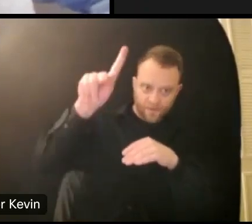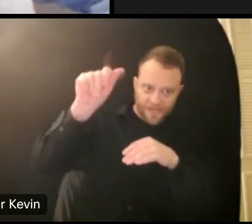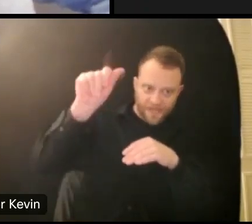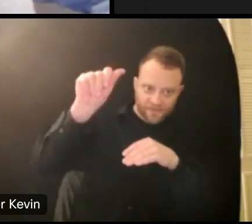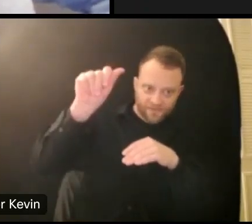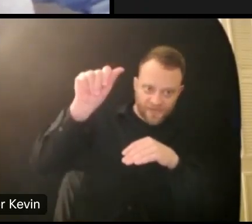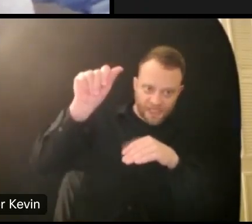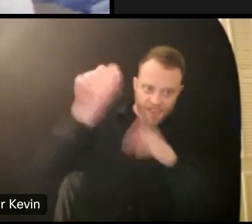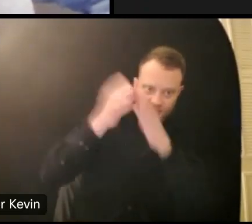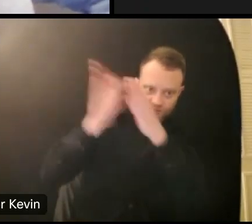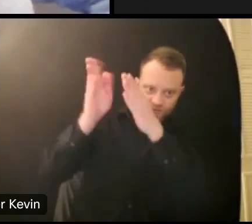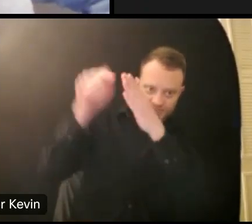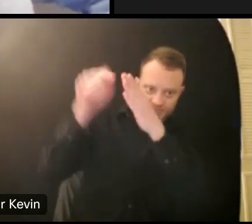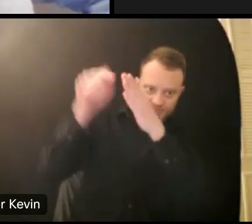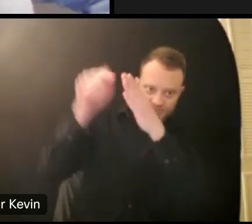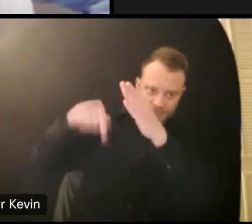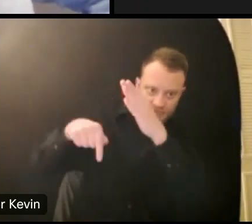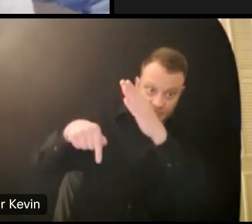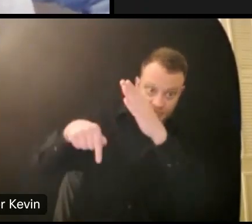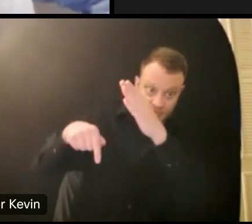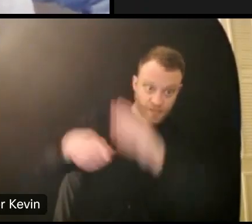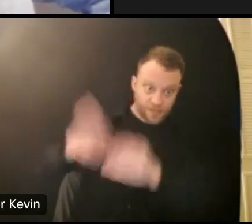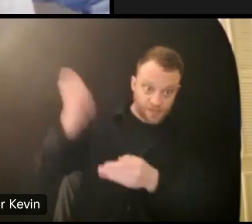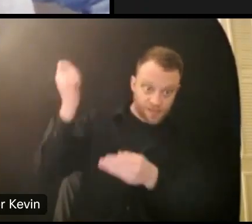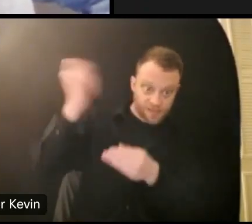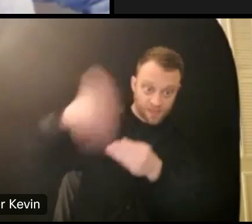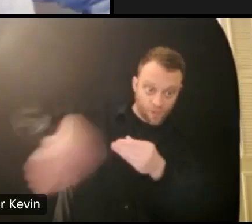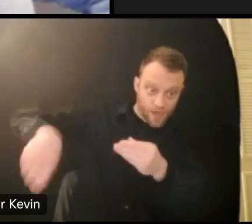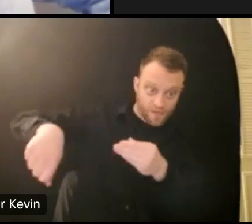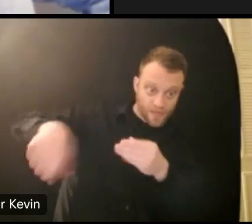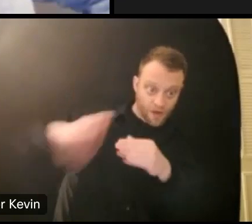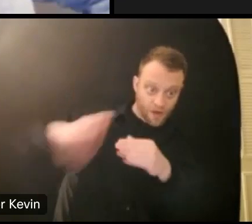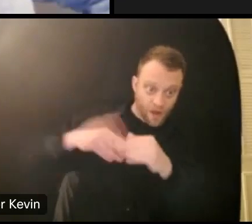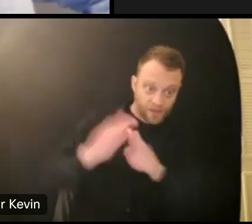will open the door and then you just show the guard when you come in and they they nod, yep,